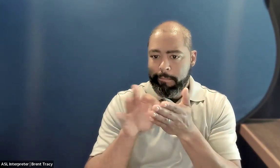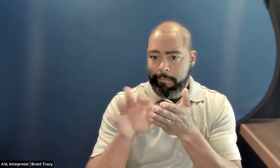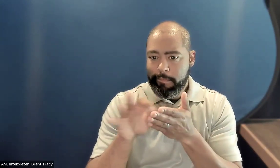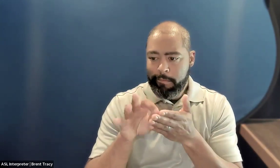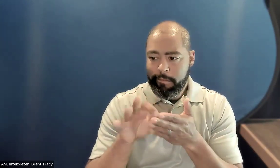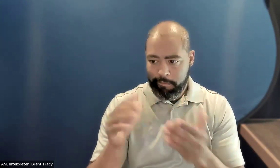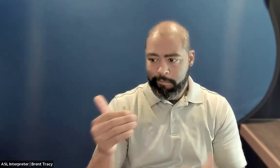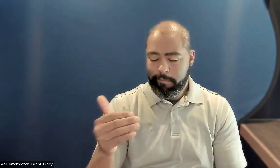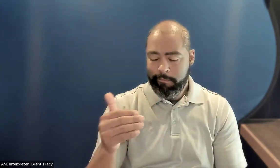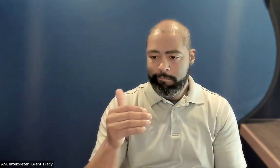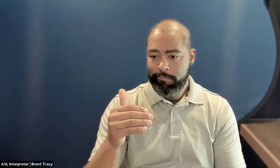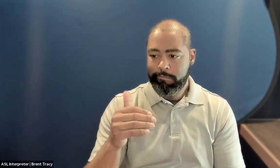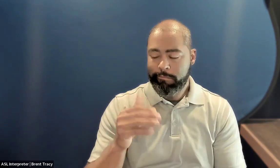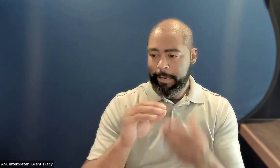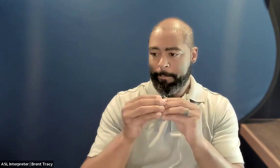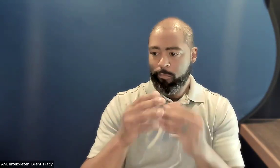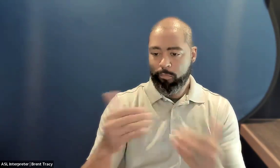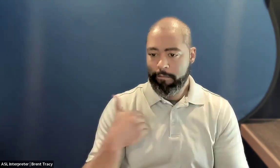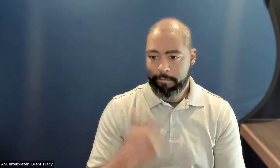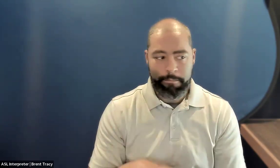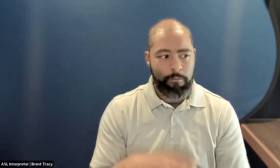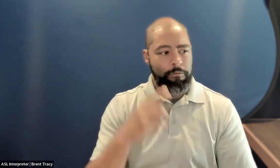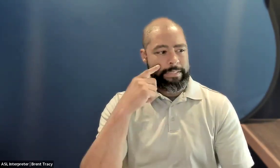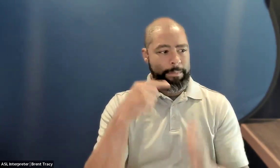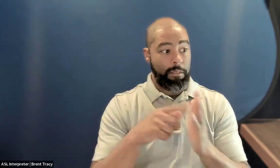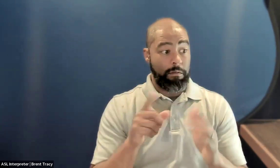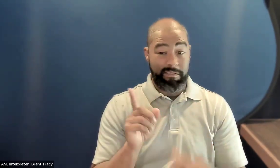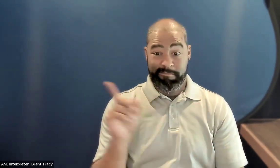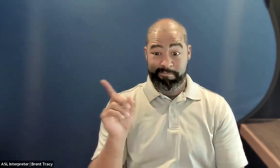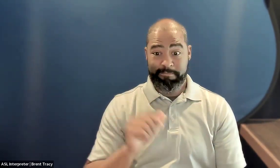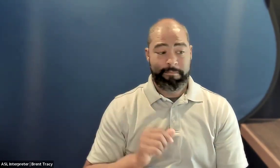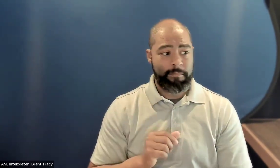So this example has three assets, 1/4 revitalization,